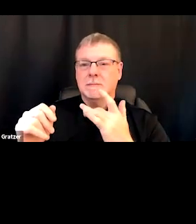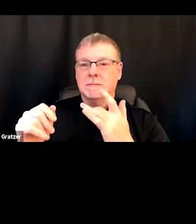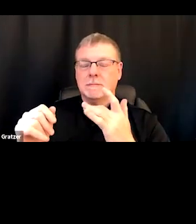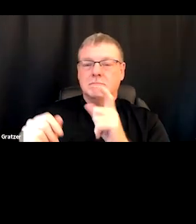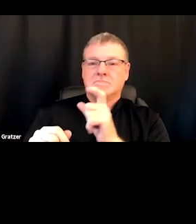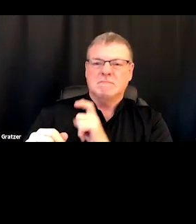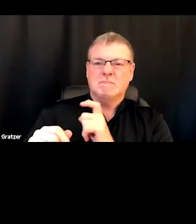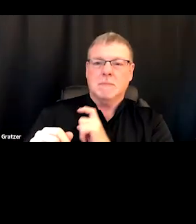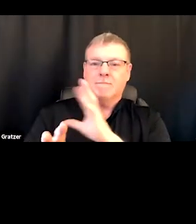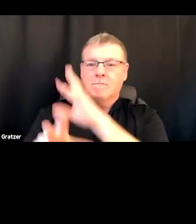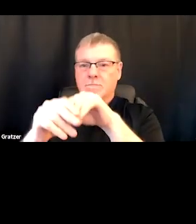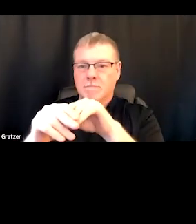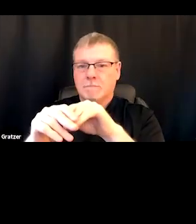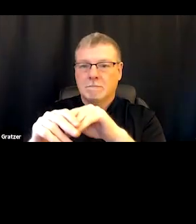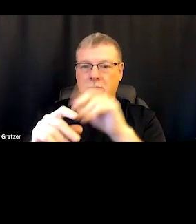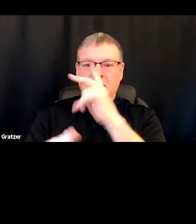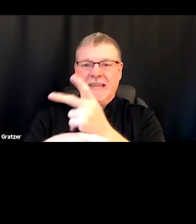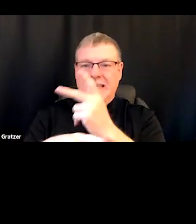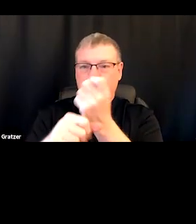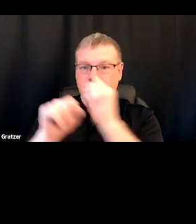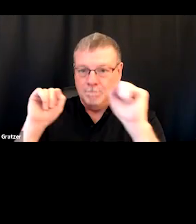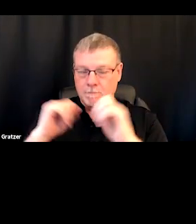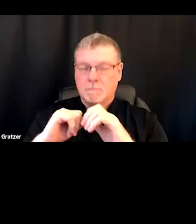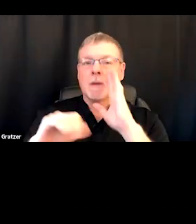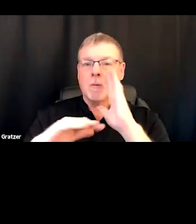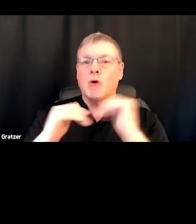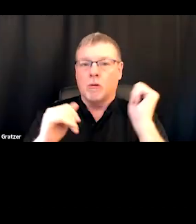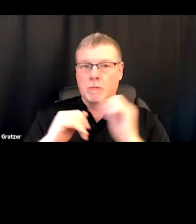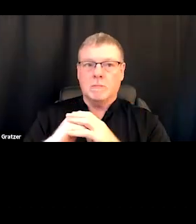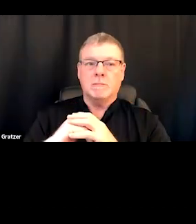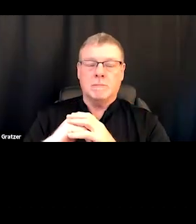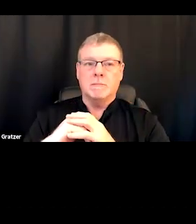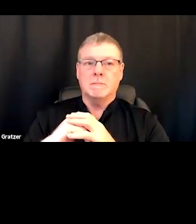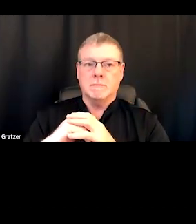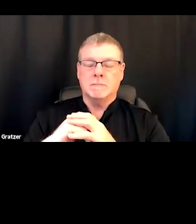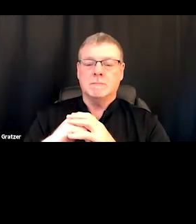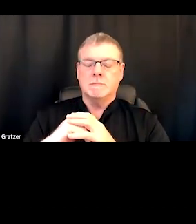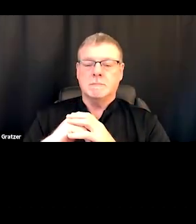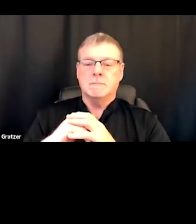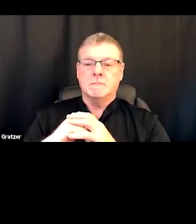if police were there for safety and support, we'll call them in those situations as well.